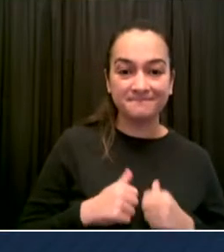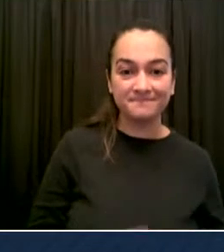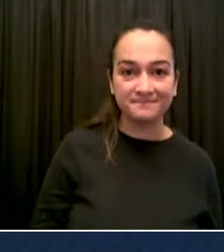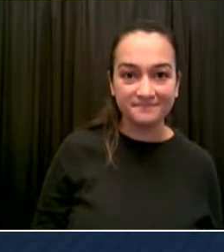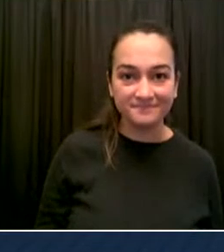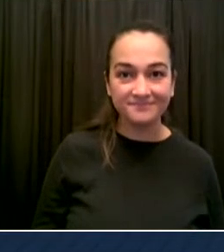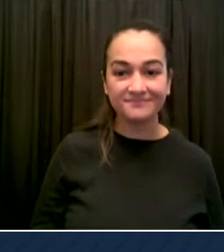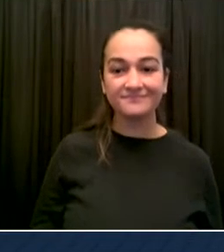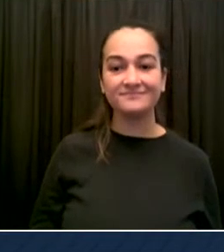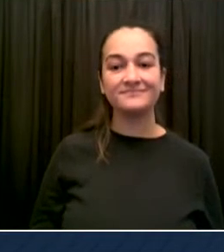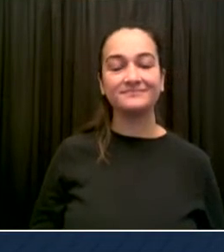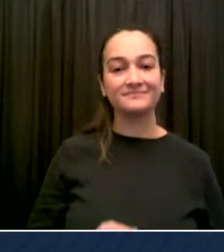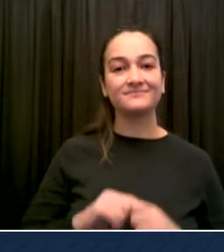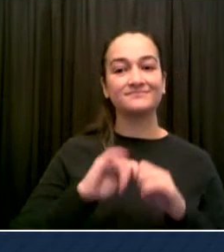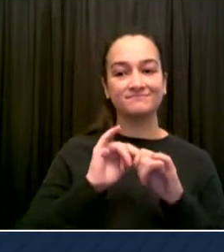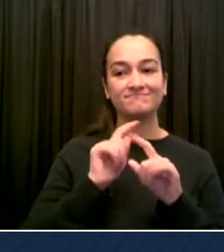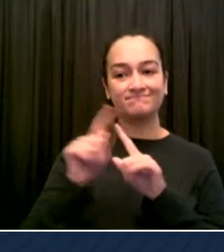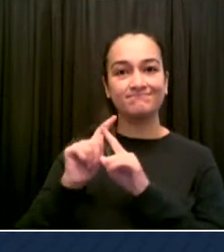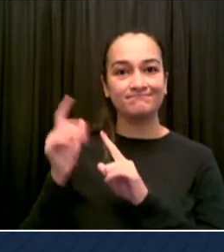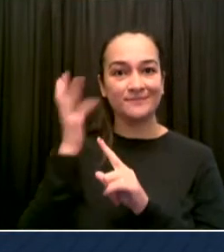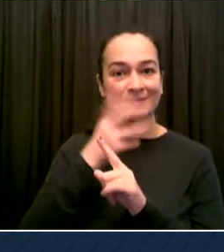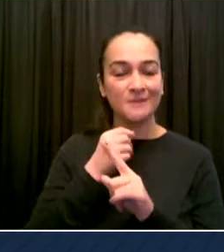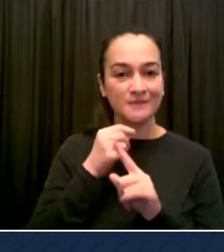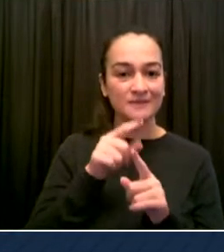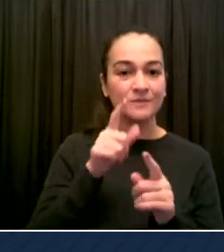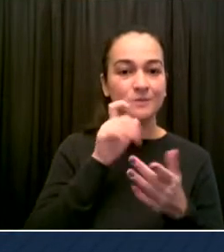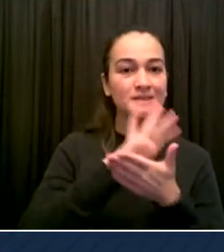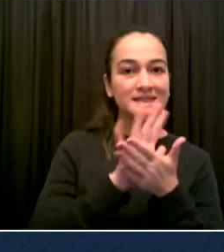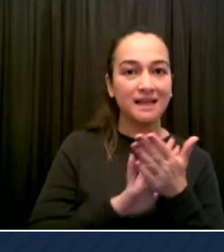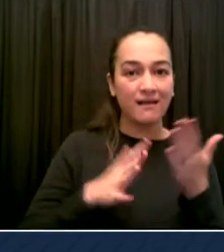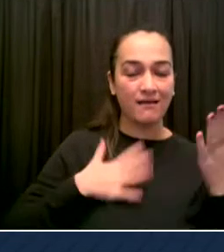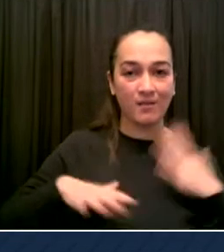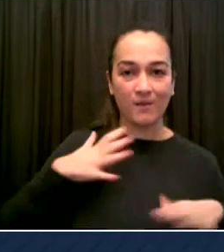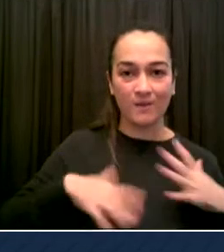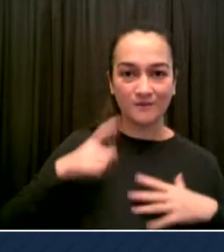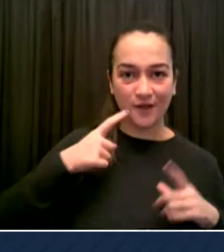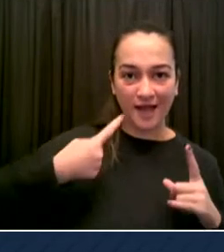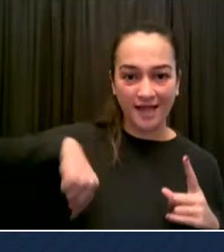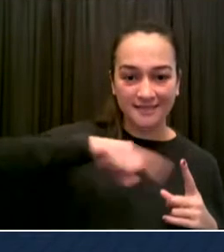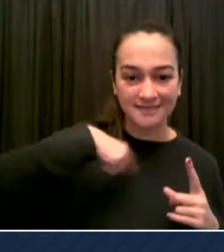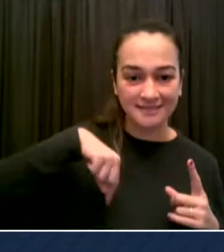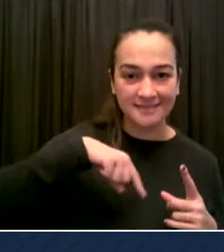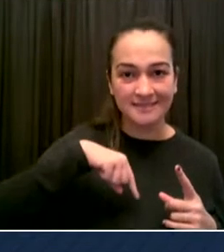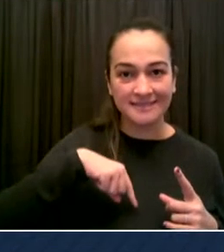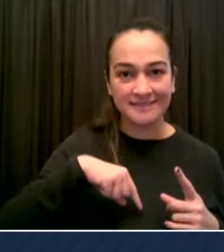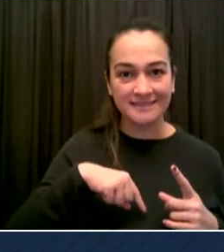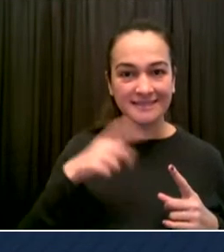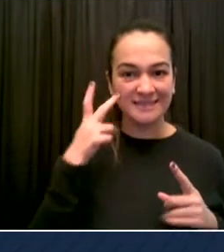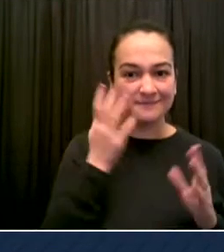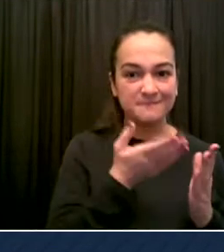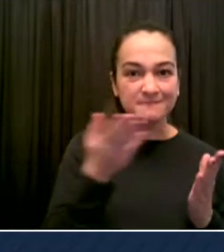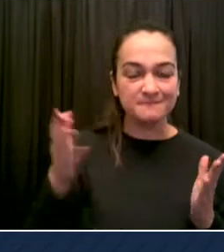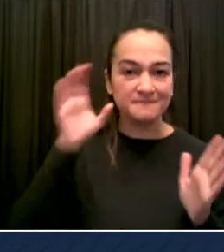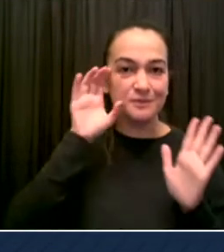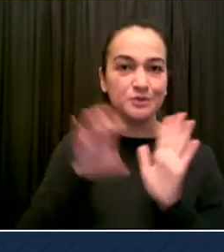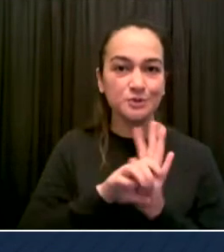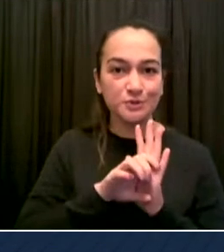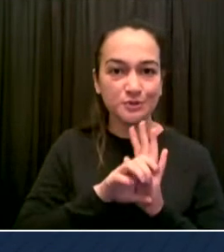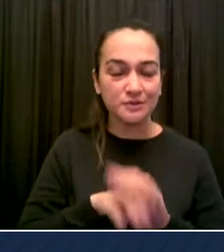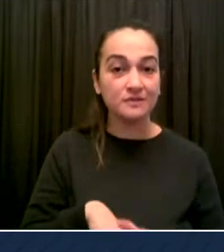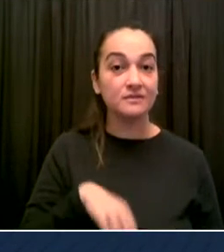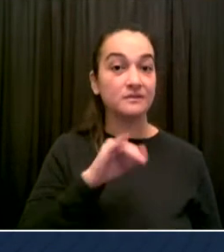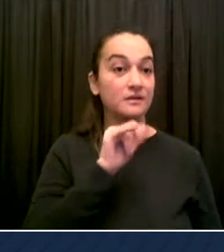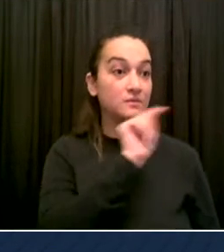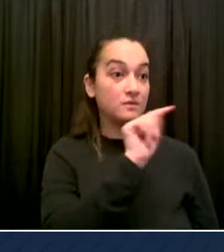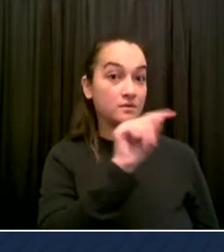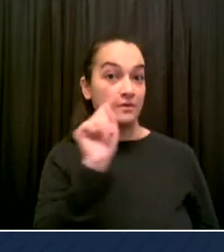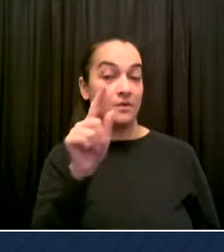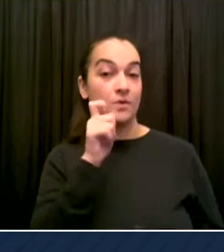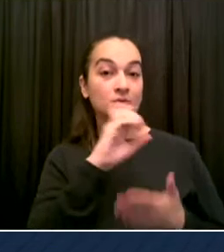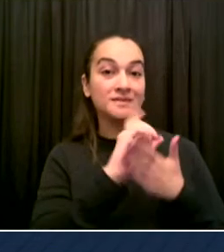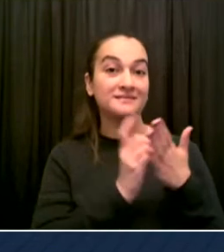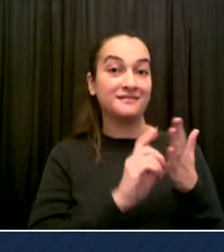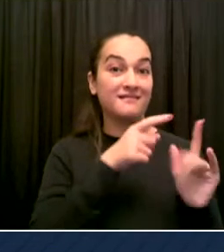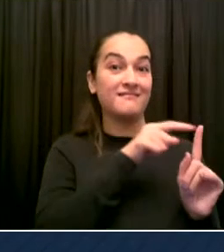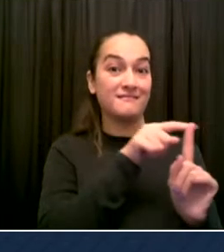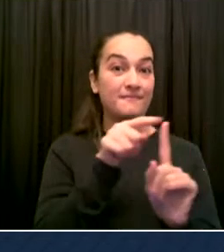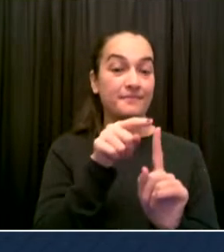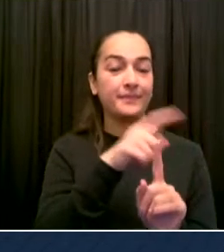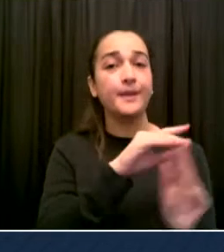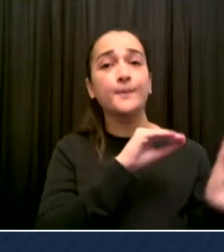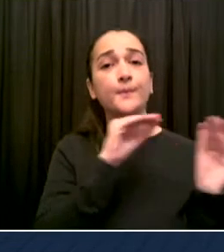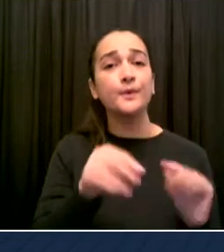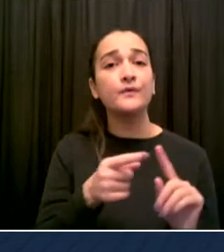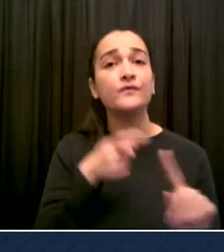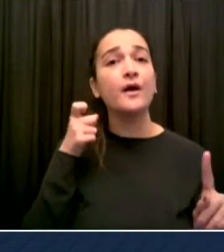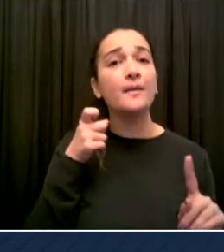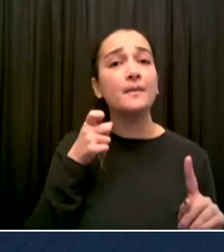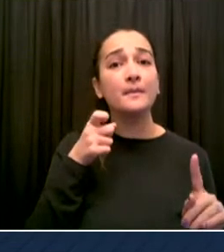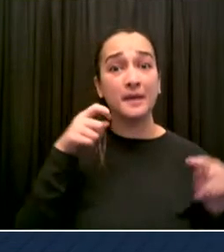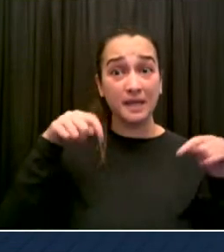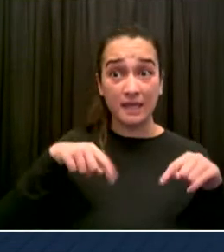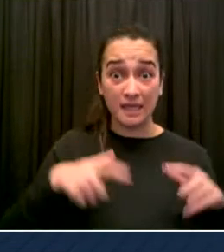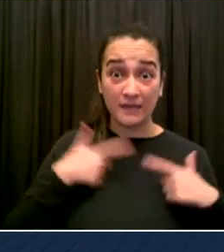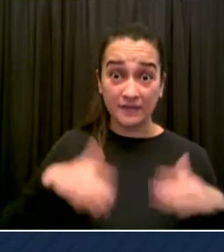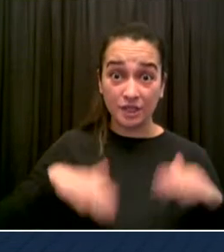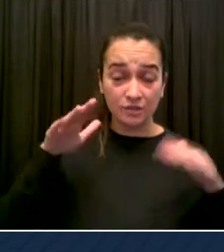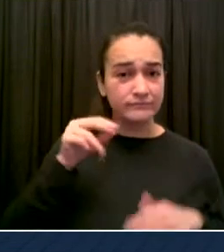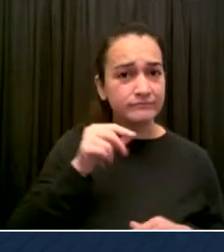DIGESNES RFROM BROOKLYN.